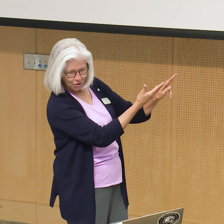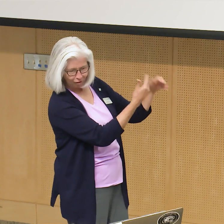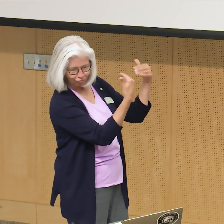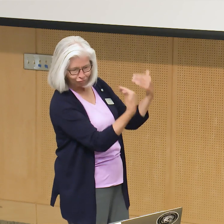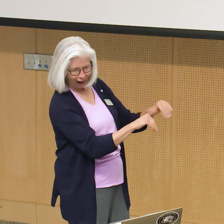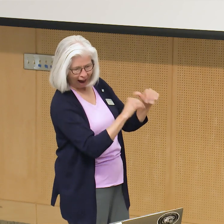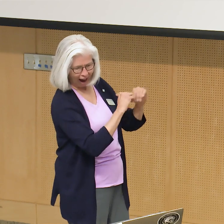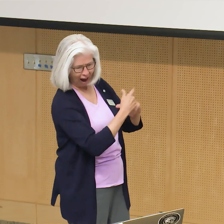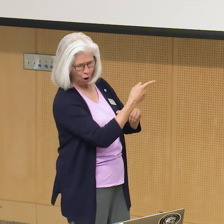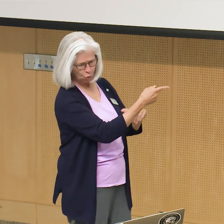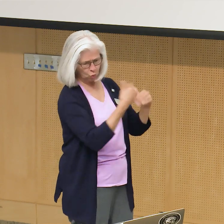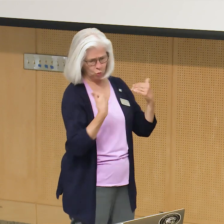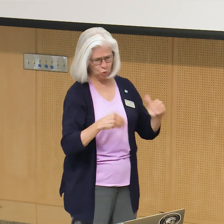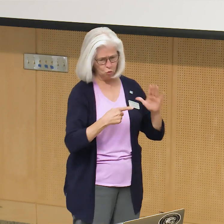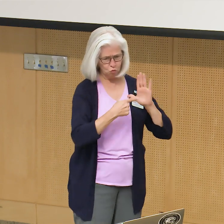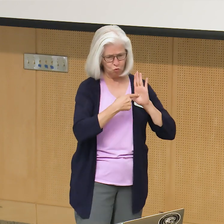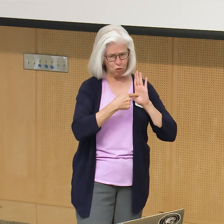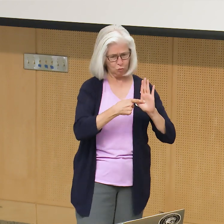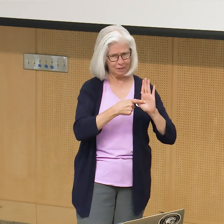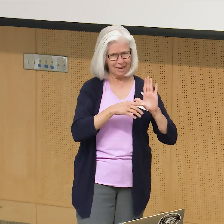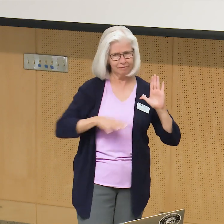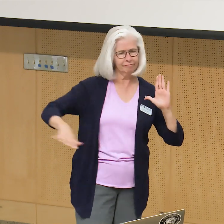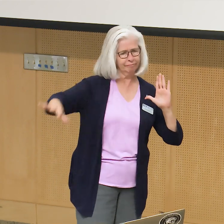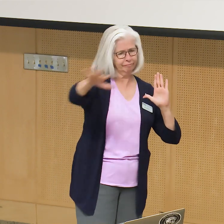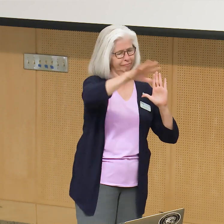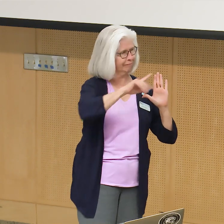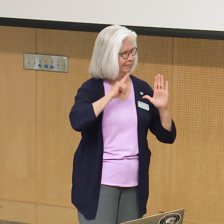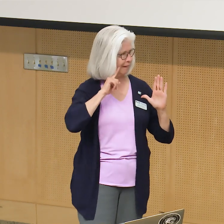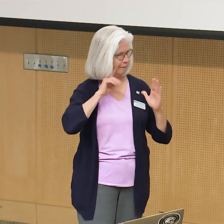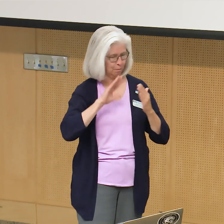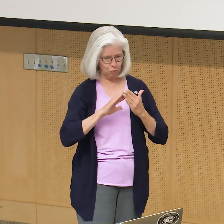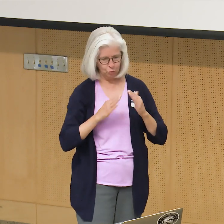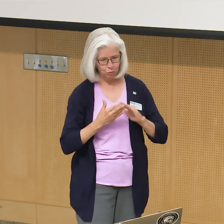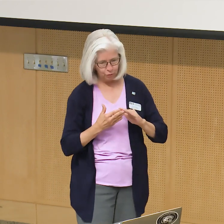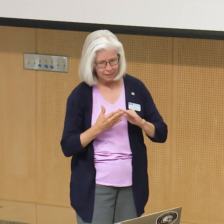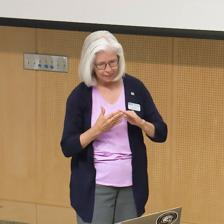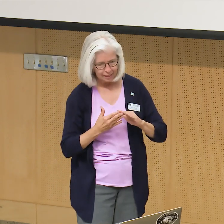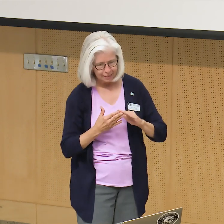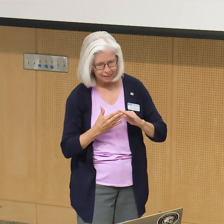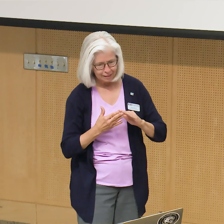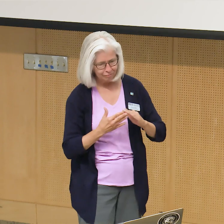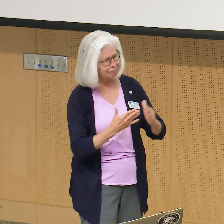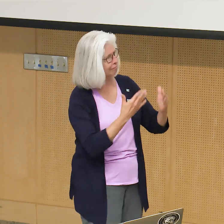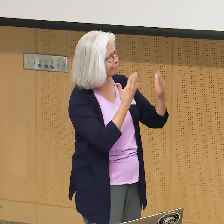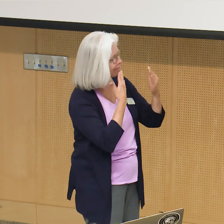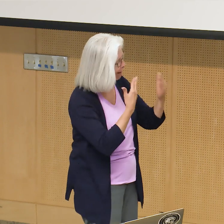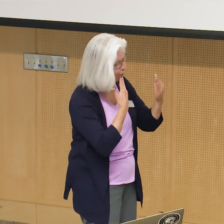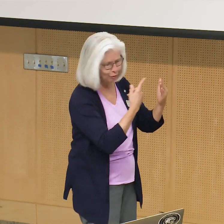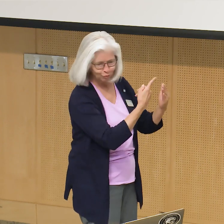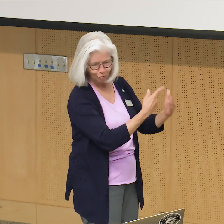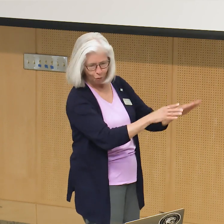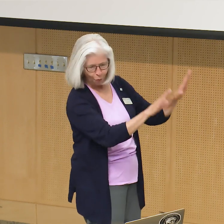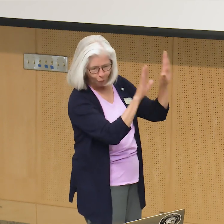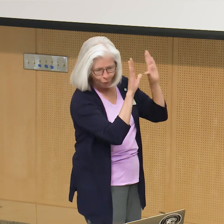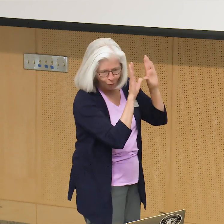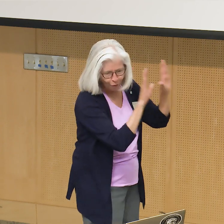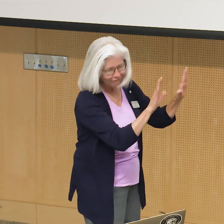and how you represent our Deaf community." She thanks you and thank you again